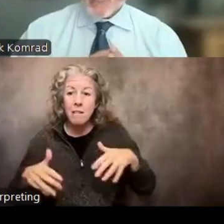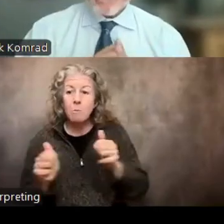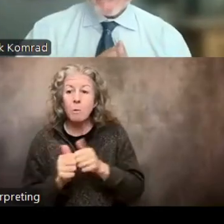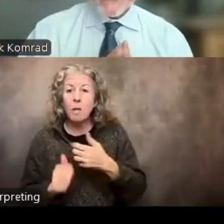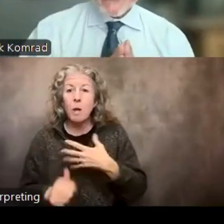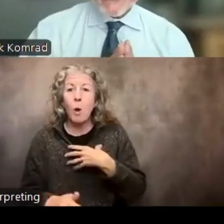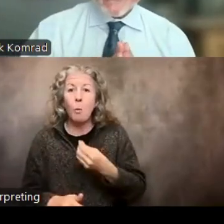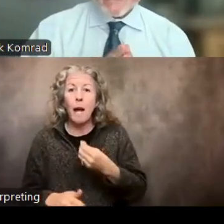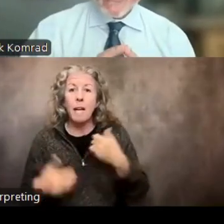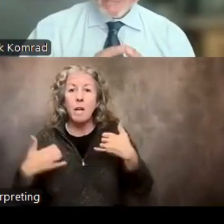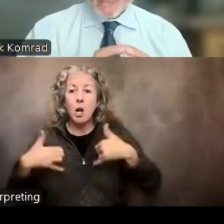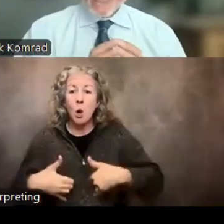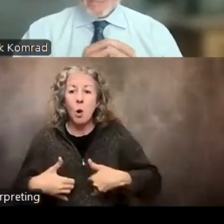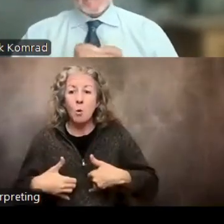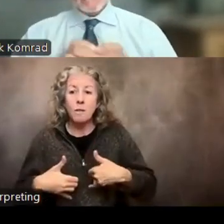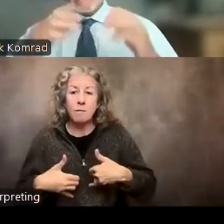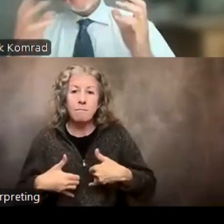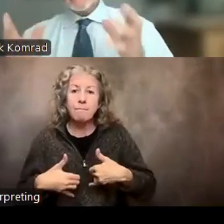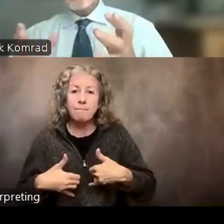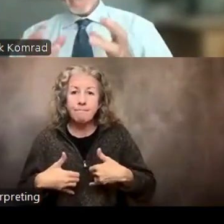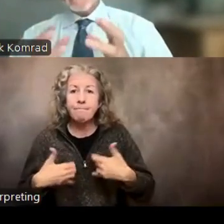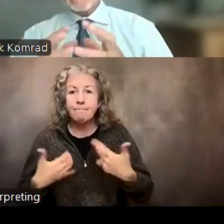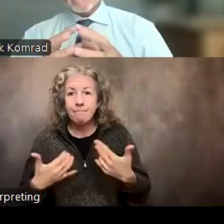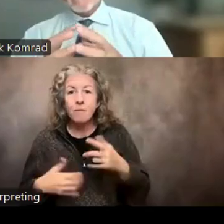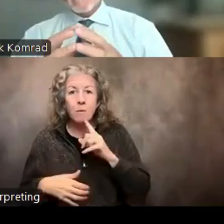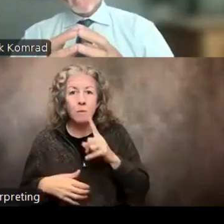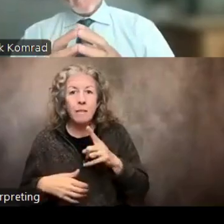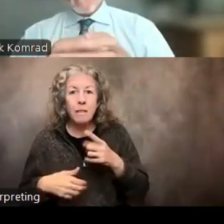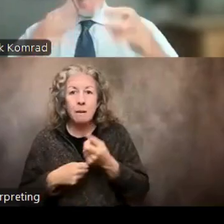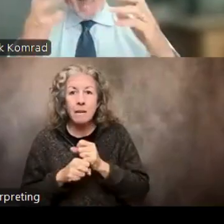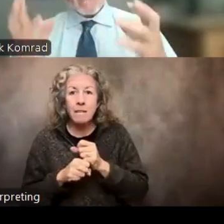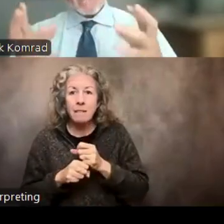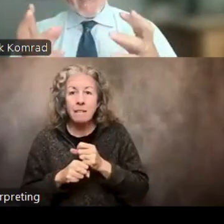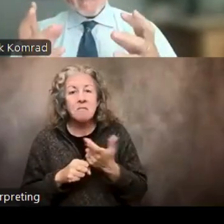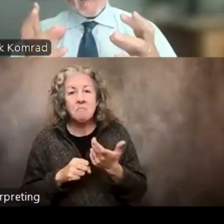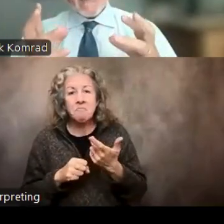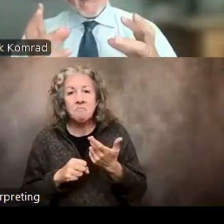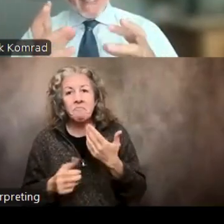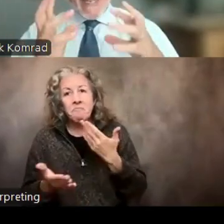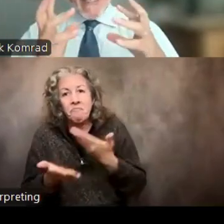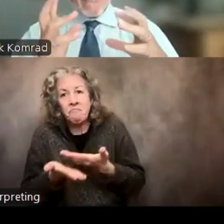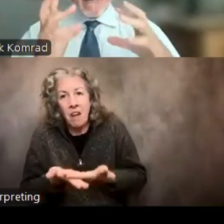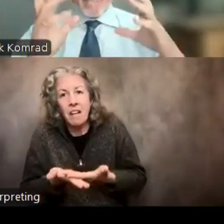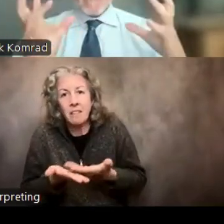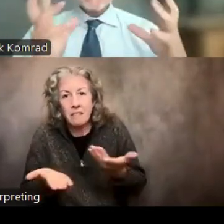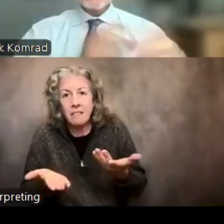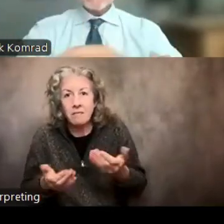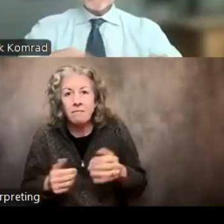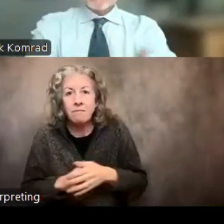procedures, legitimizes it, validates it, and basically